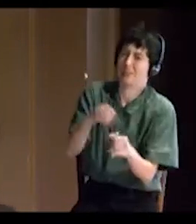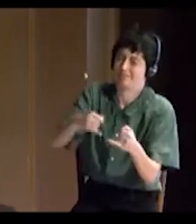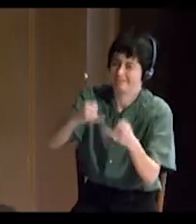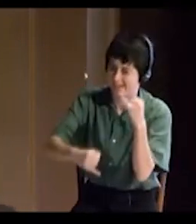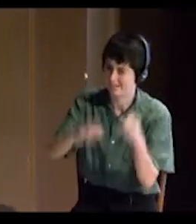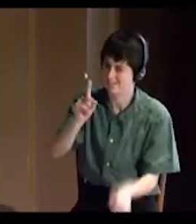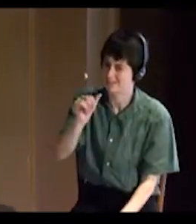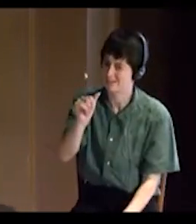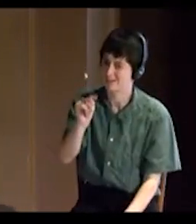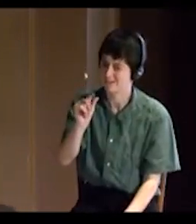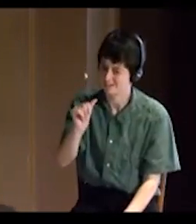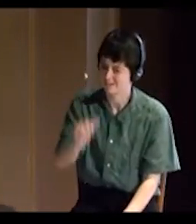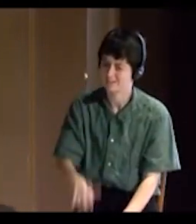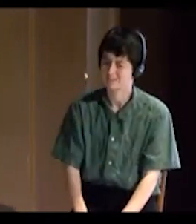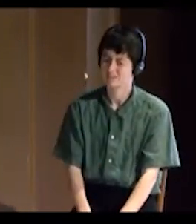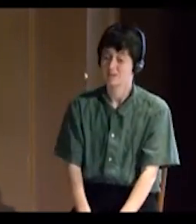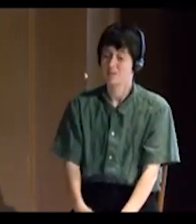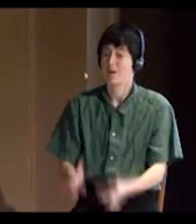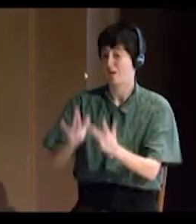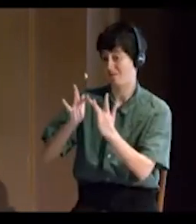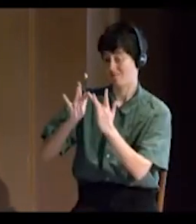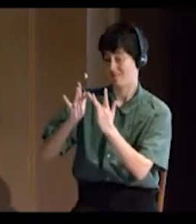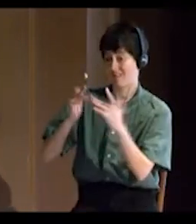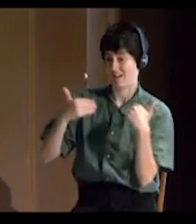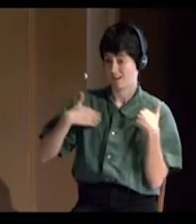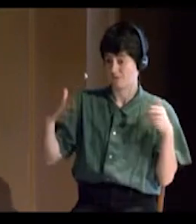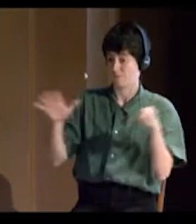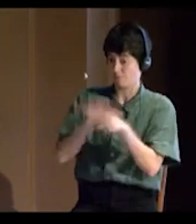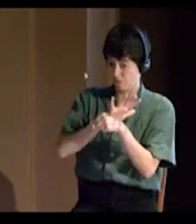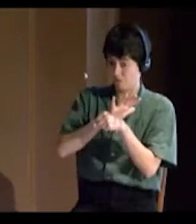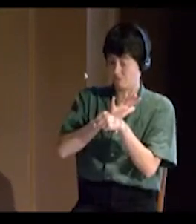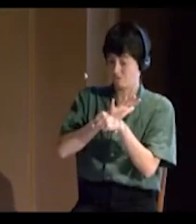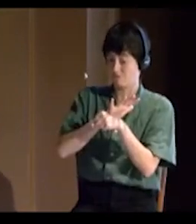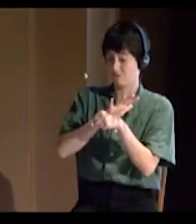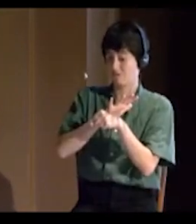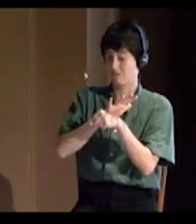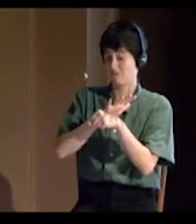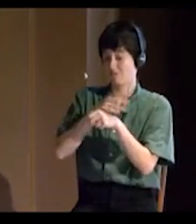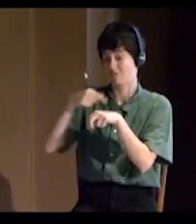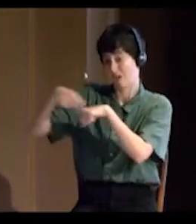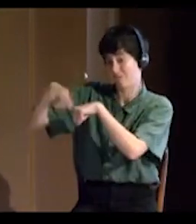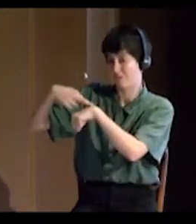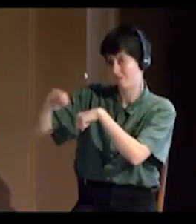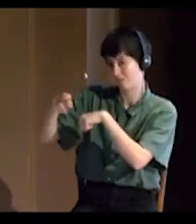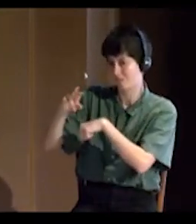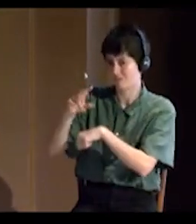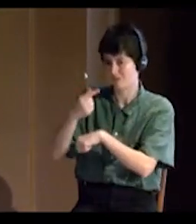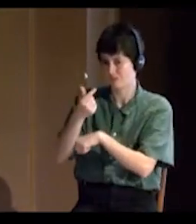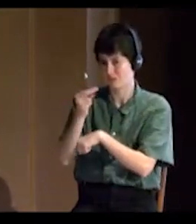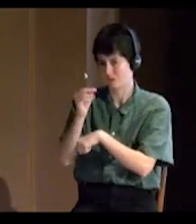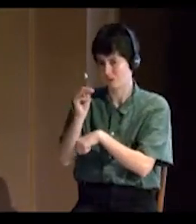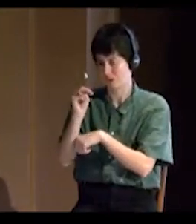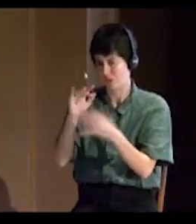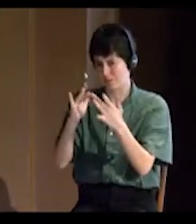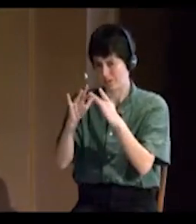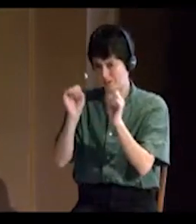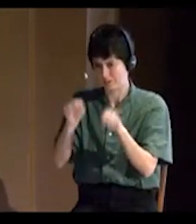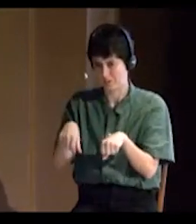But yeah, it has a full reference genome online, so if you wanna download it, you can put it in the tree yourself. [Audience Member] Hey, Richie, thanks for a great talk.